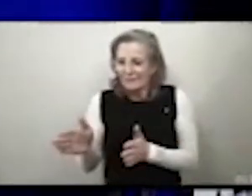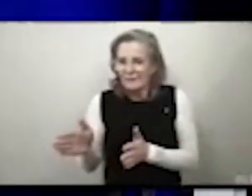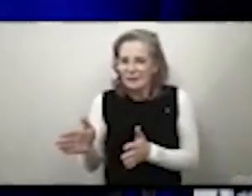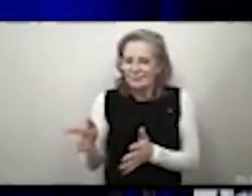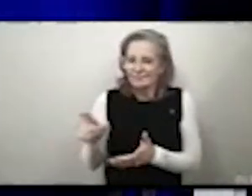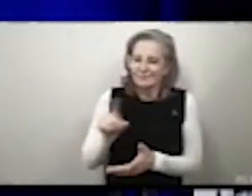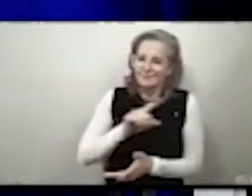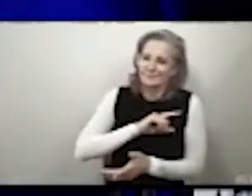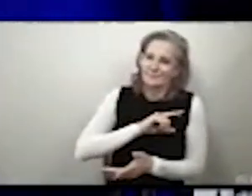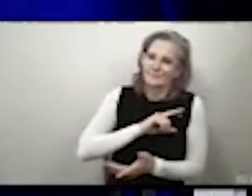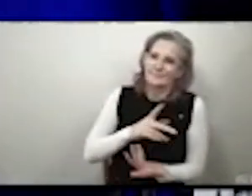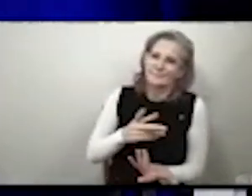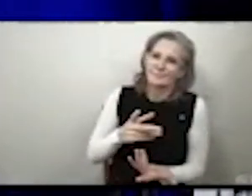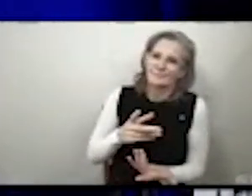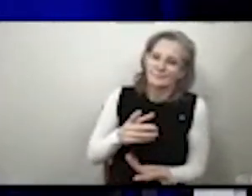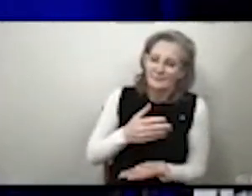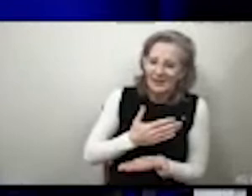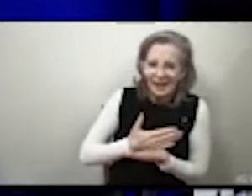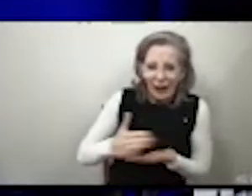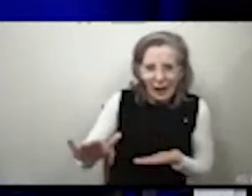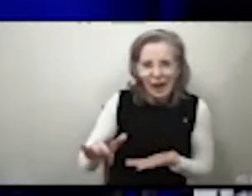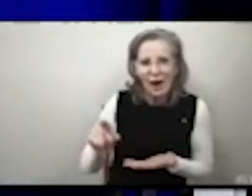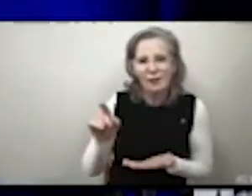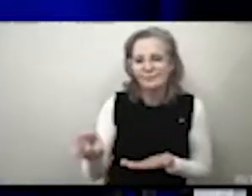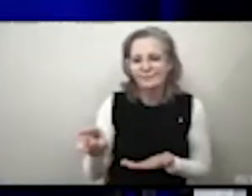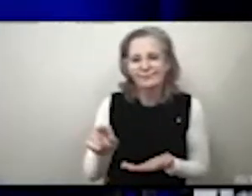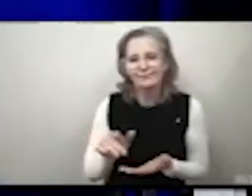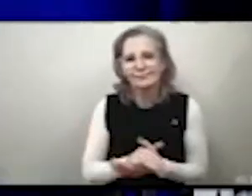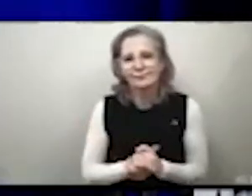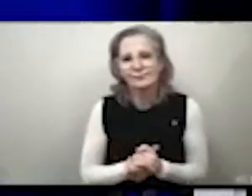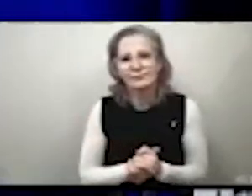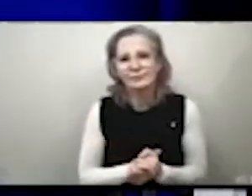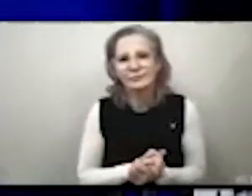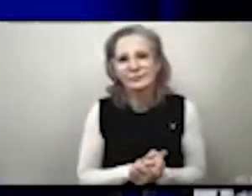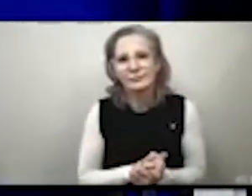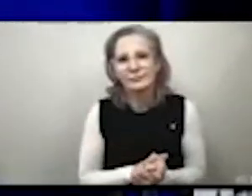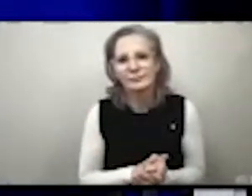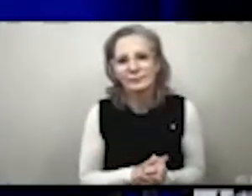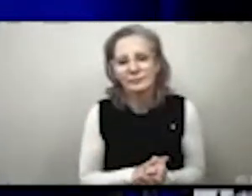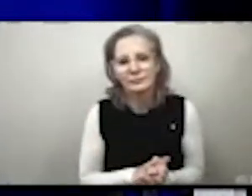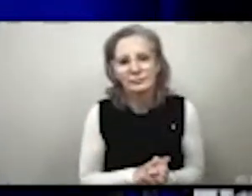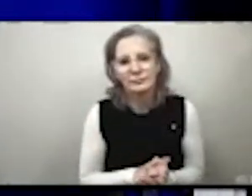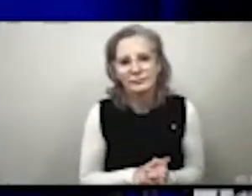And, uh, you know, I think that it, it is, it comes back to something that was talked about earlier on, it's about education.